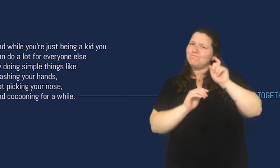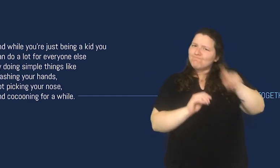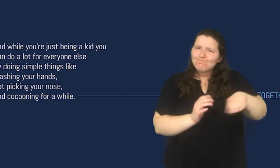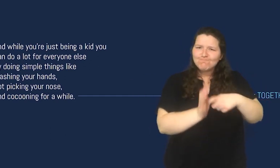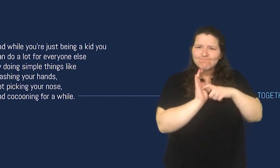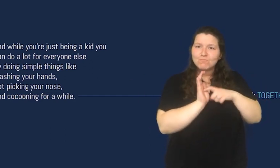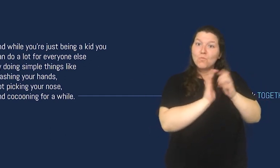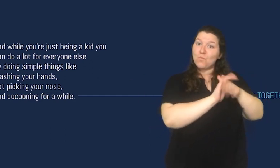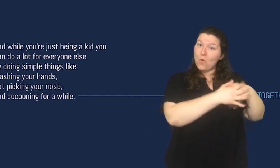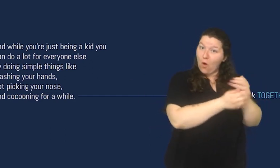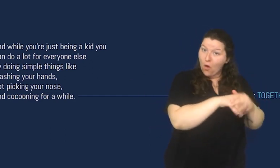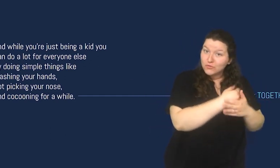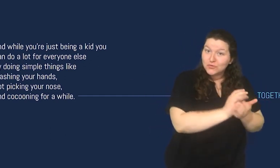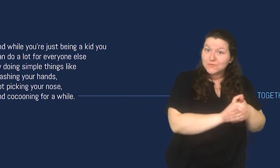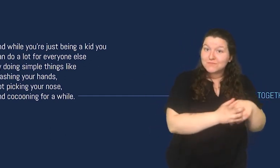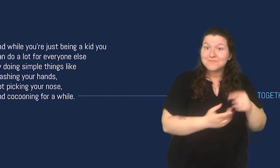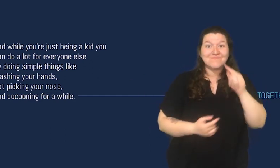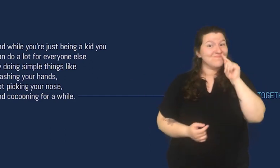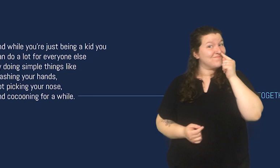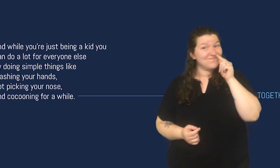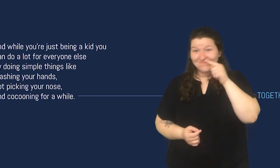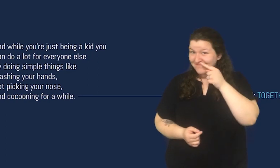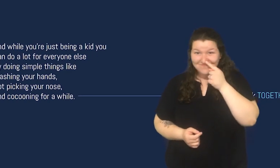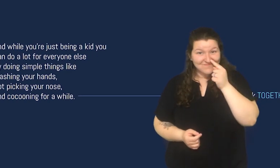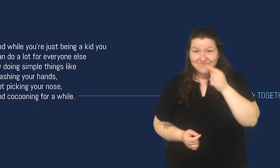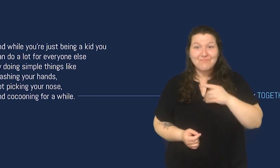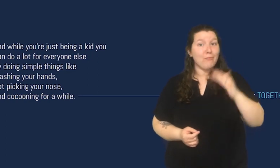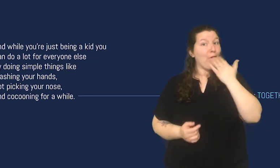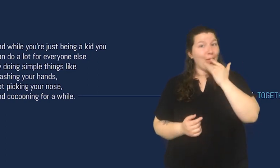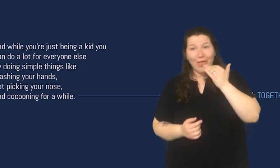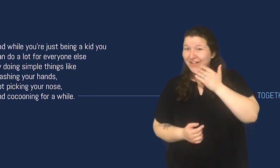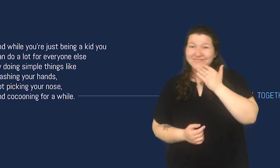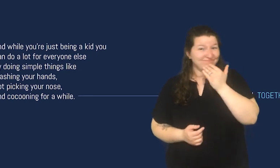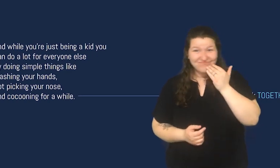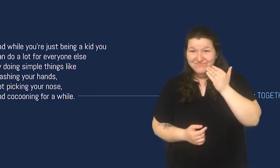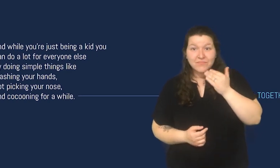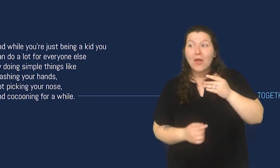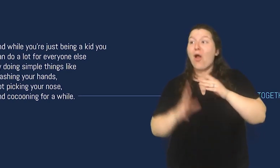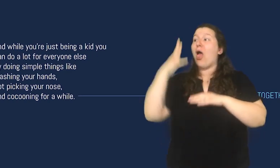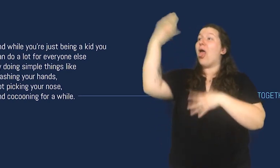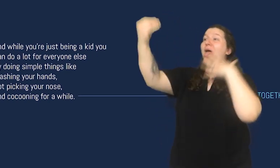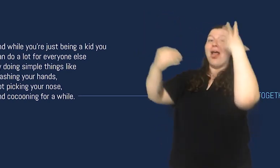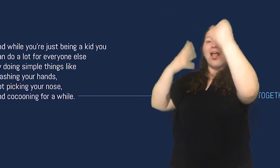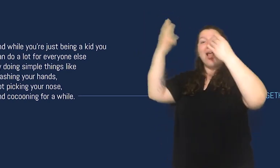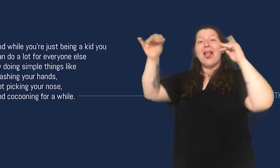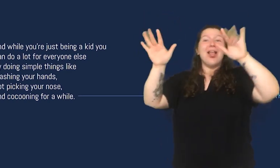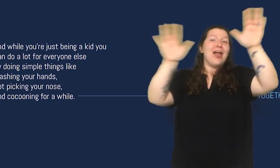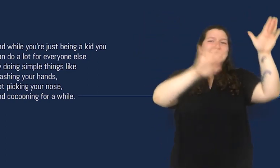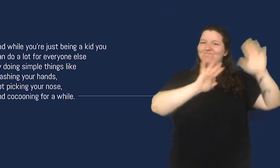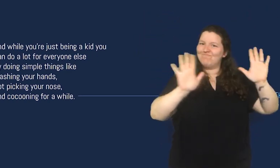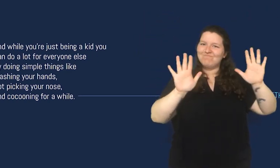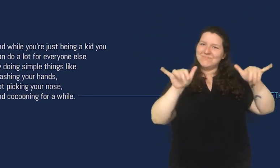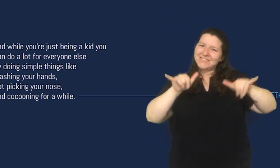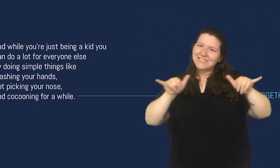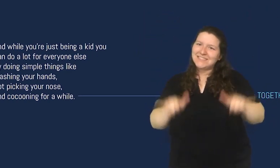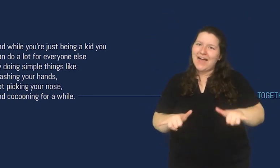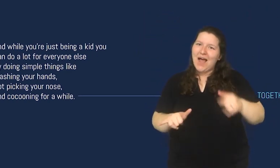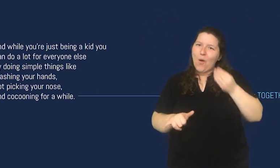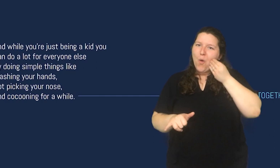like washing your hands, not picking your nose, and cocooning for a while.